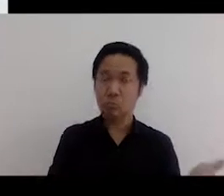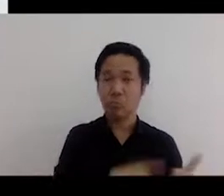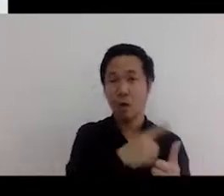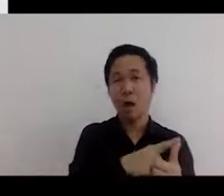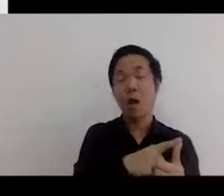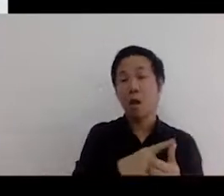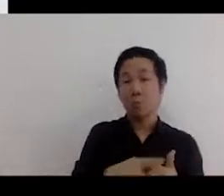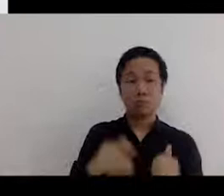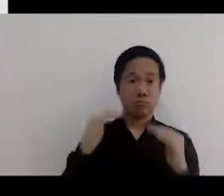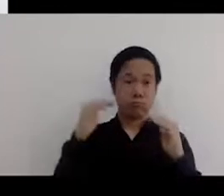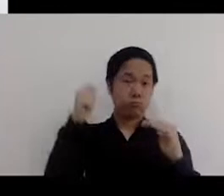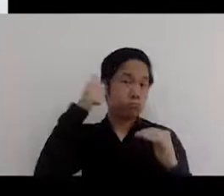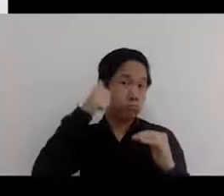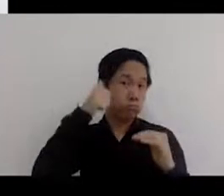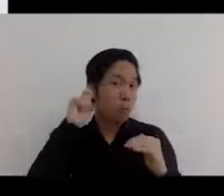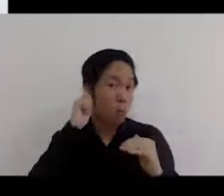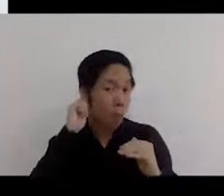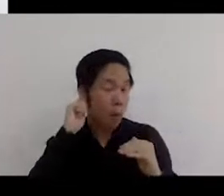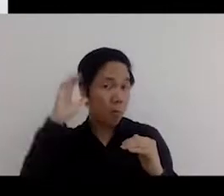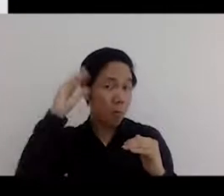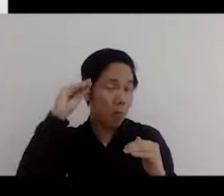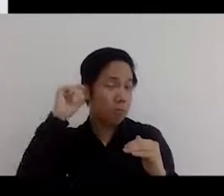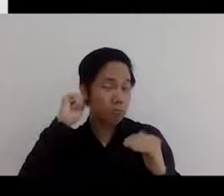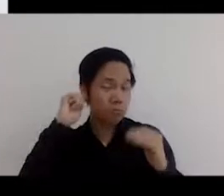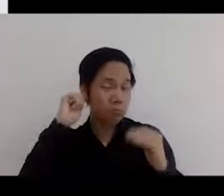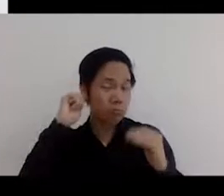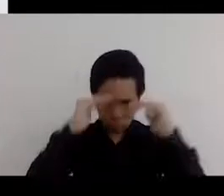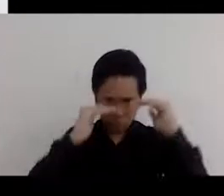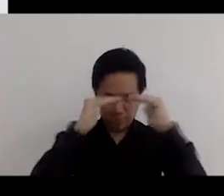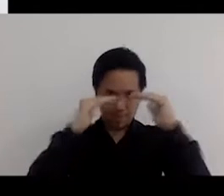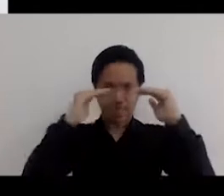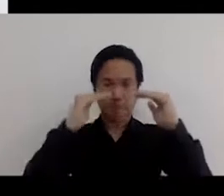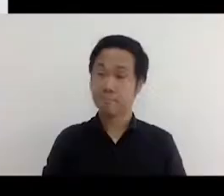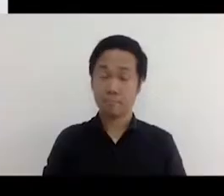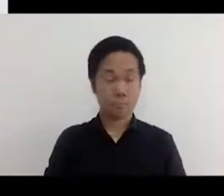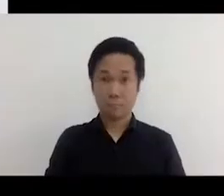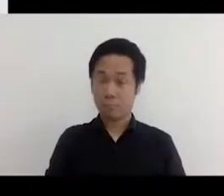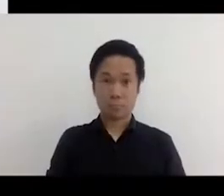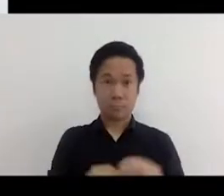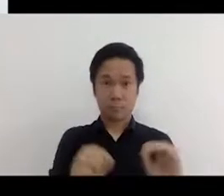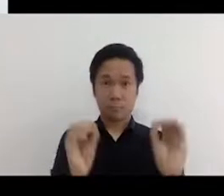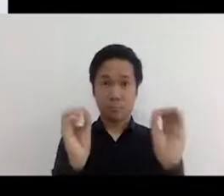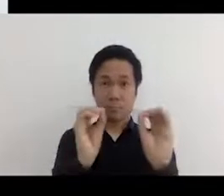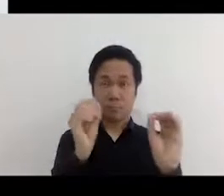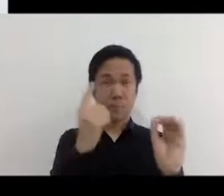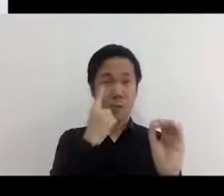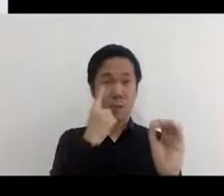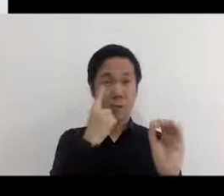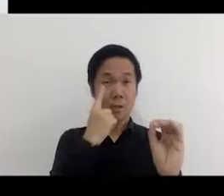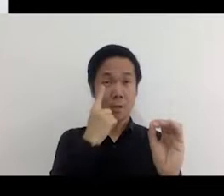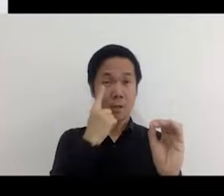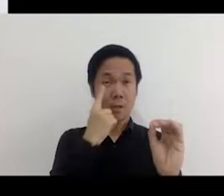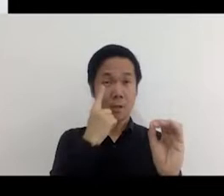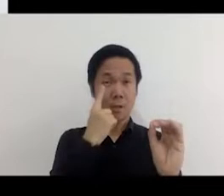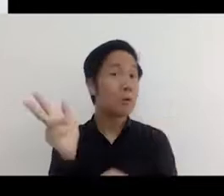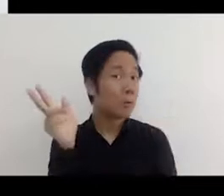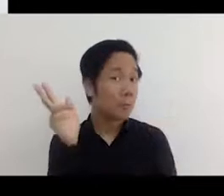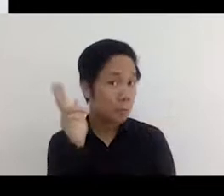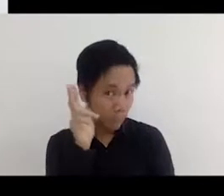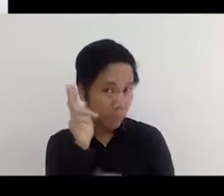Dear friends, I have some policy recommendations to make, in the current situation. So, I was talking about the policy recommendations which I wanted to make.